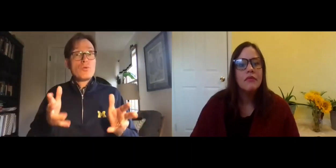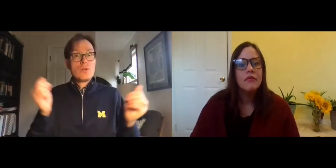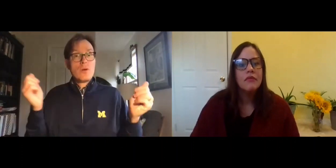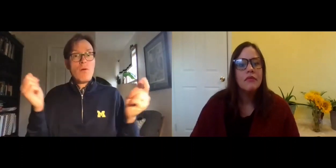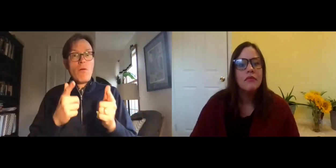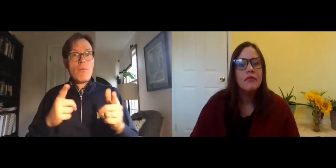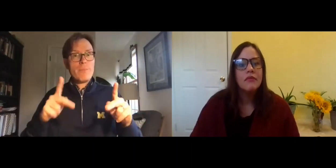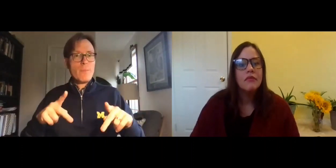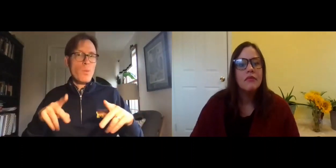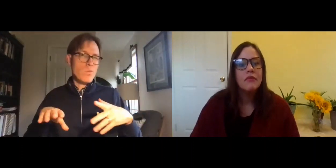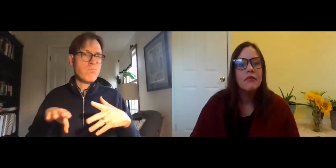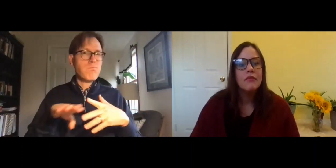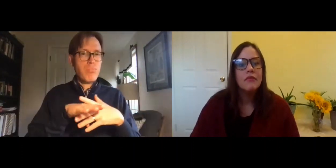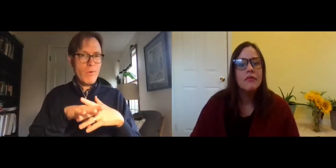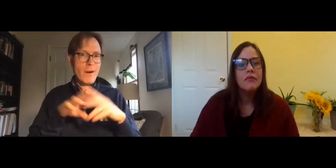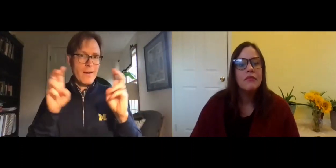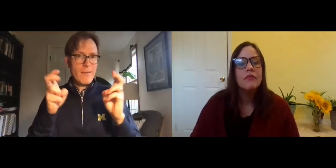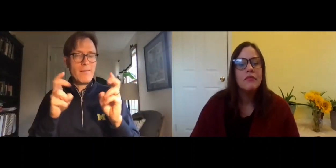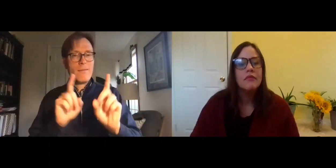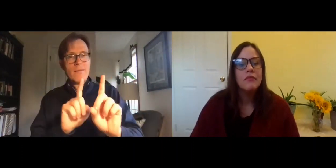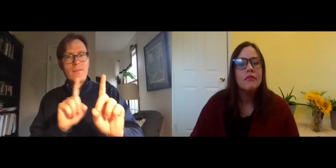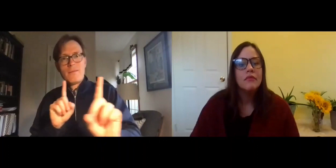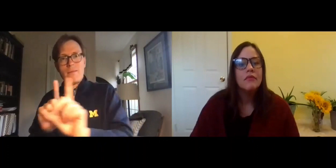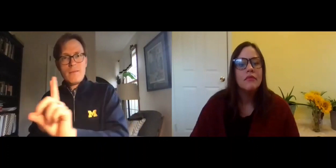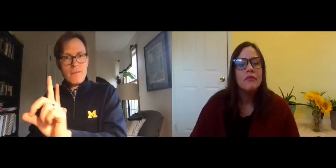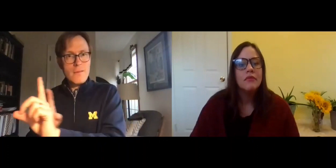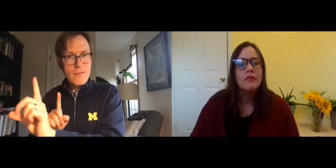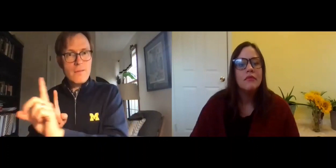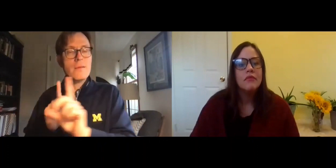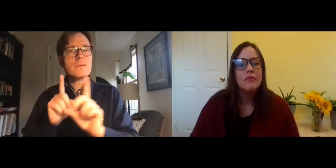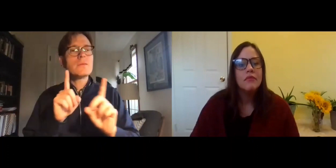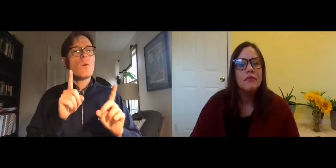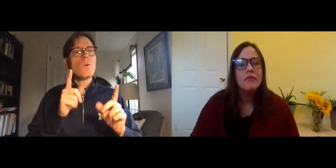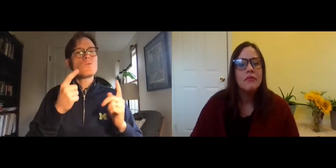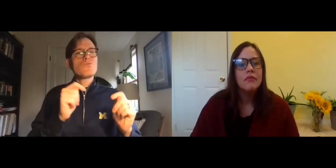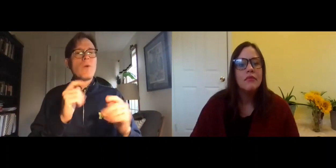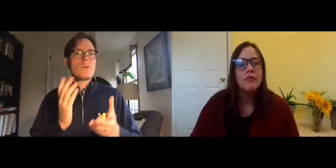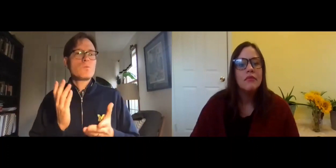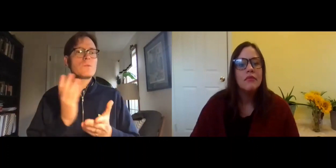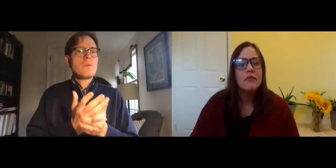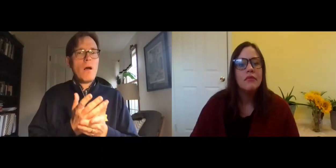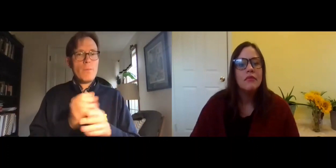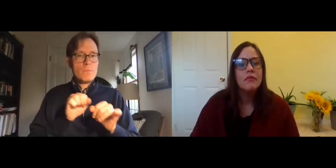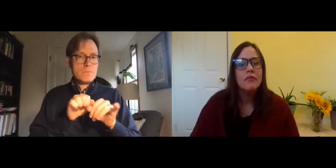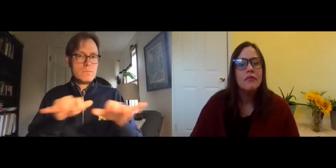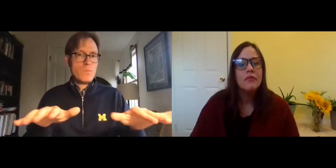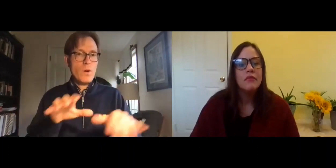This allows time for testing, and we do encourage all people, of course to socially distance